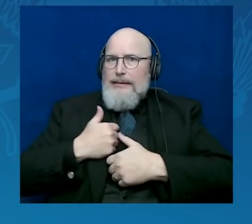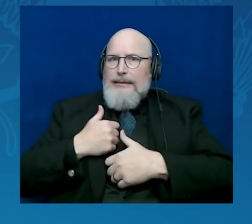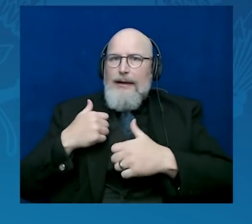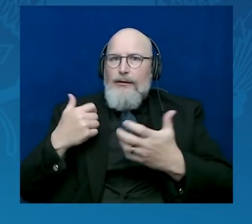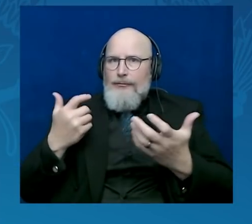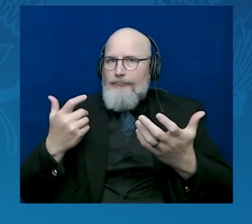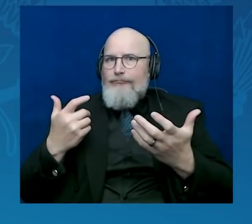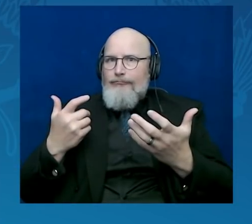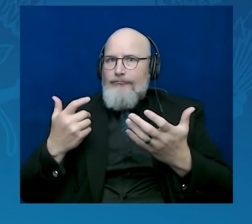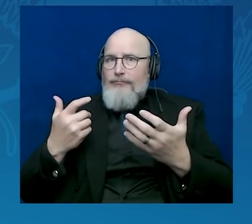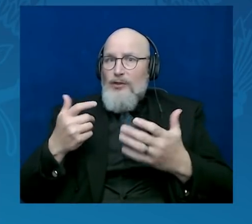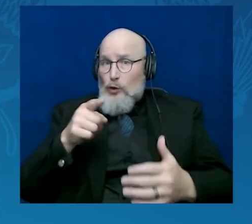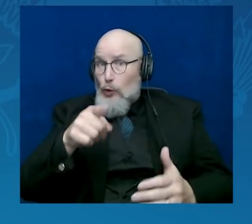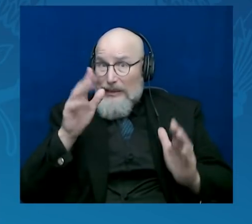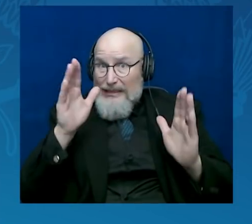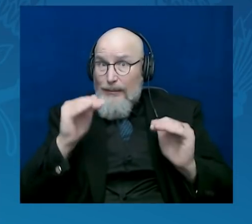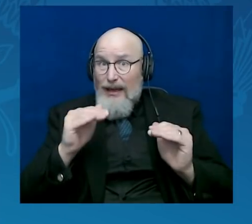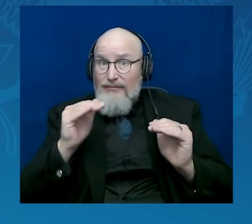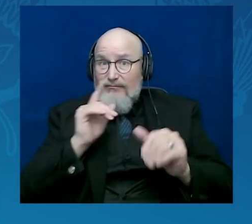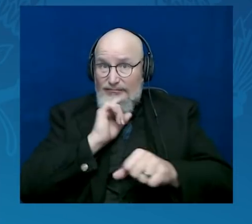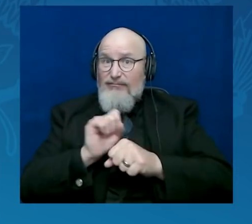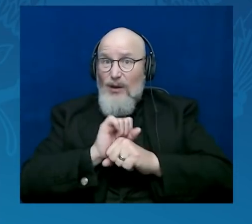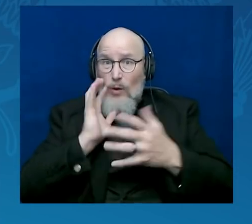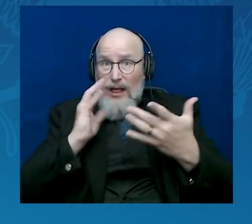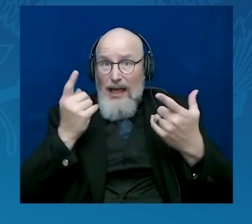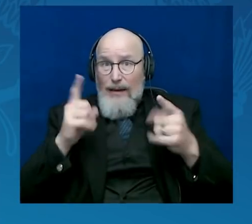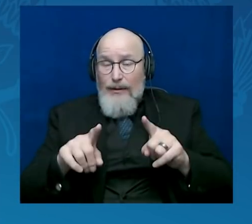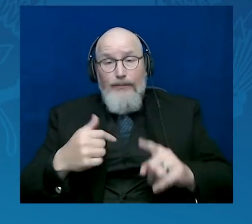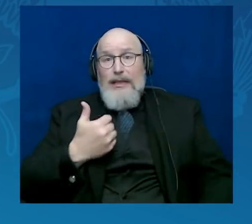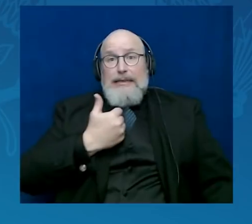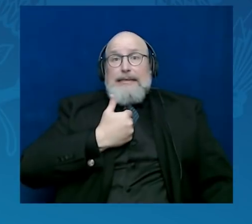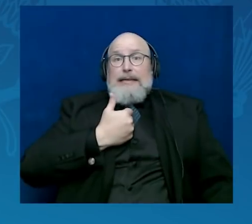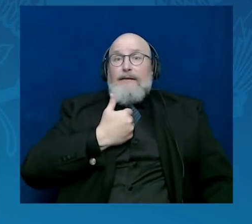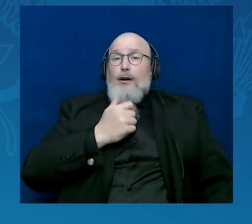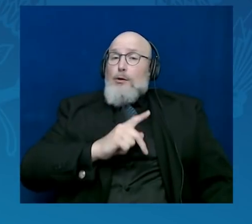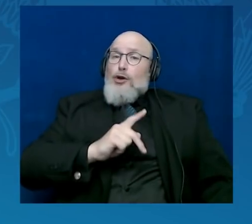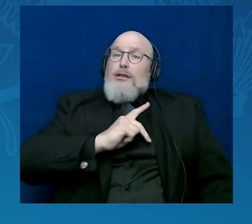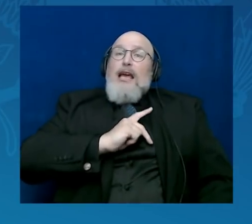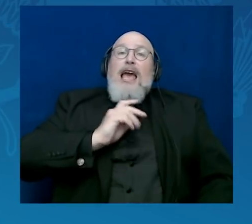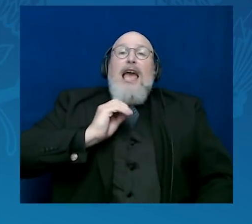personally, I've no question about your determination to do what you announced to do.